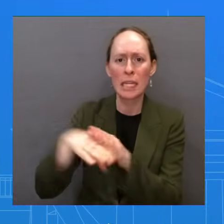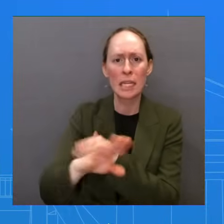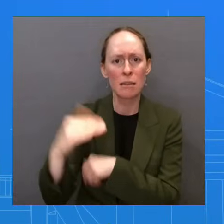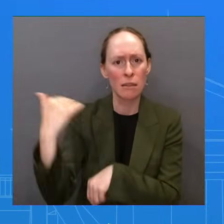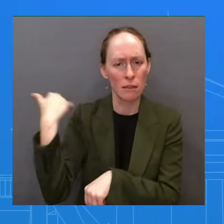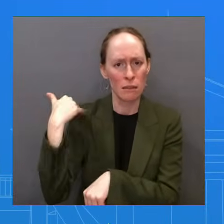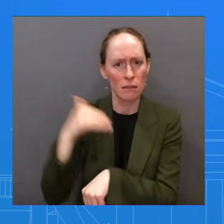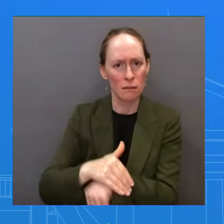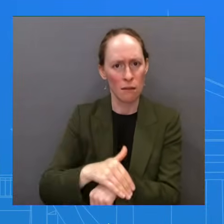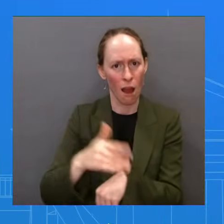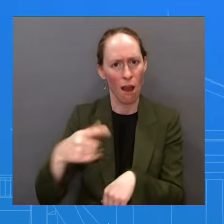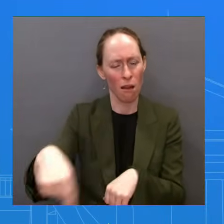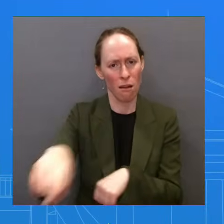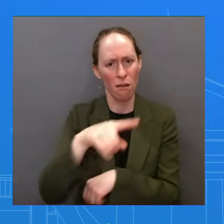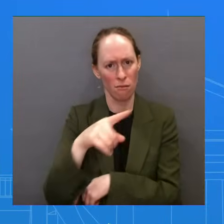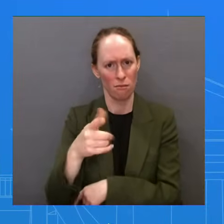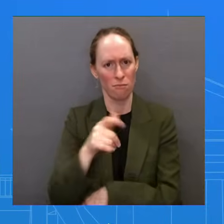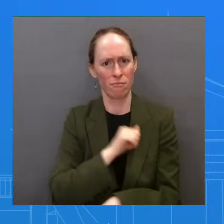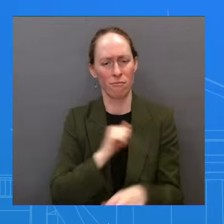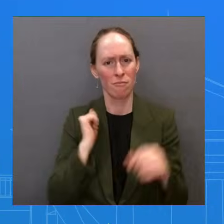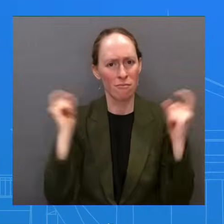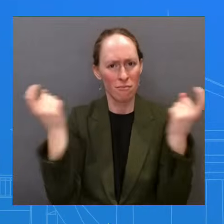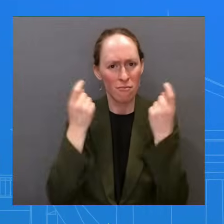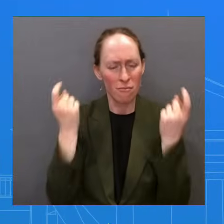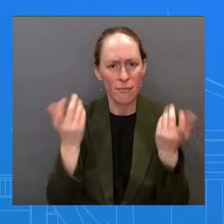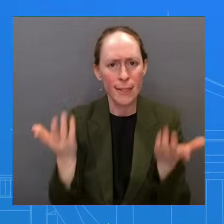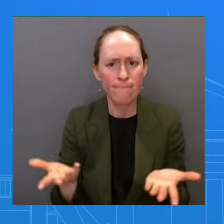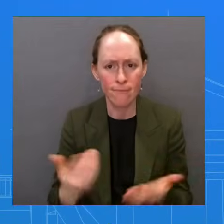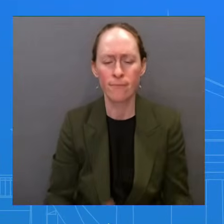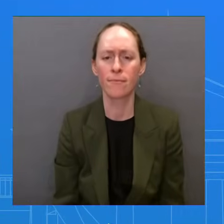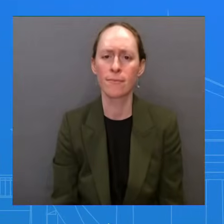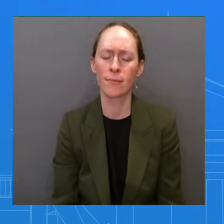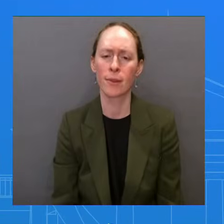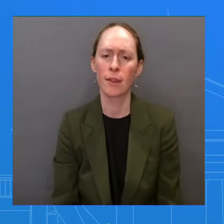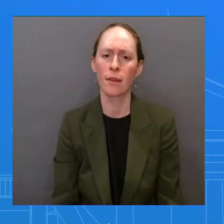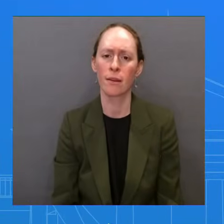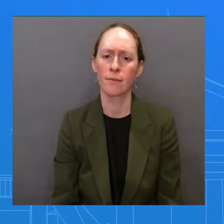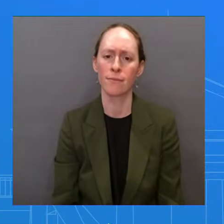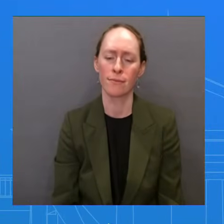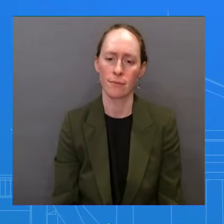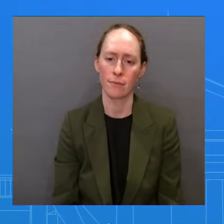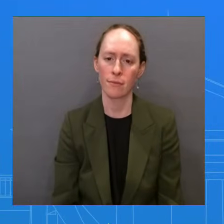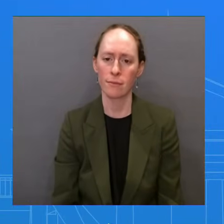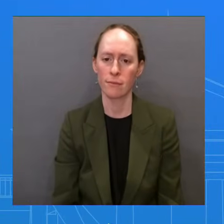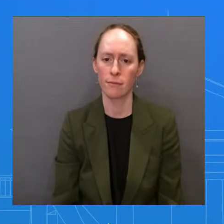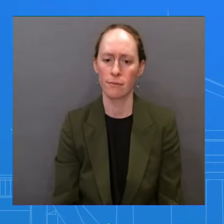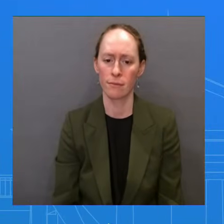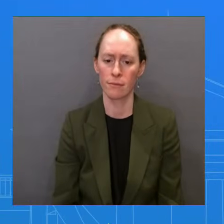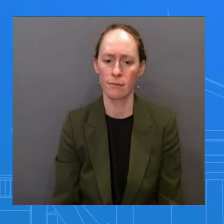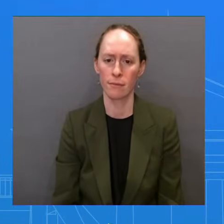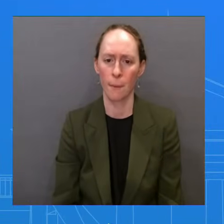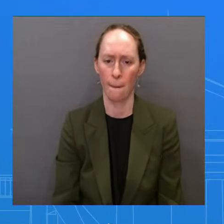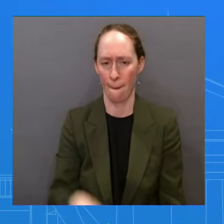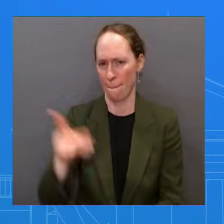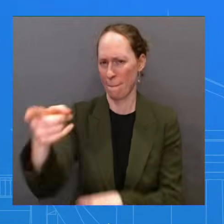and I can say this; I was in the room -- the President was very proud to welcome nearly 400 Muslim Americans to the White House